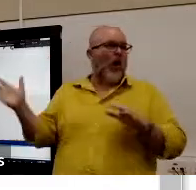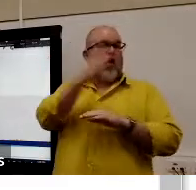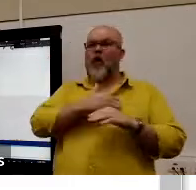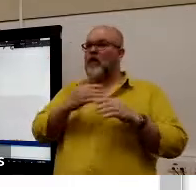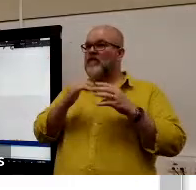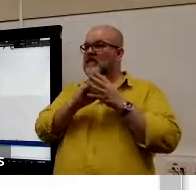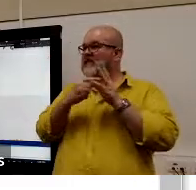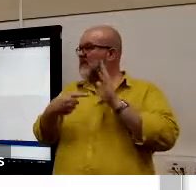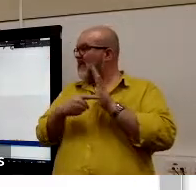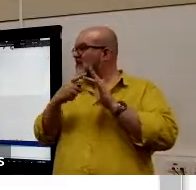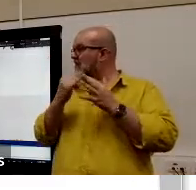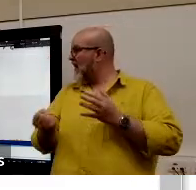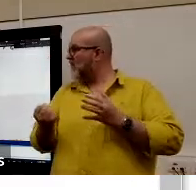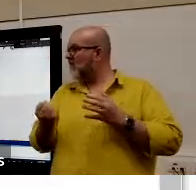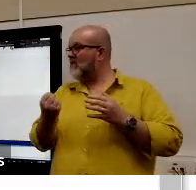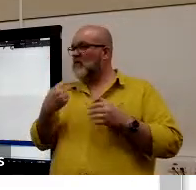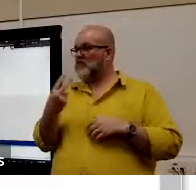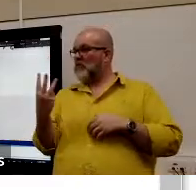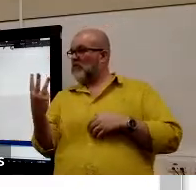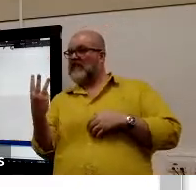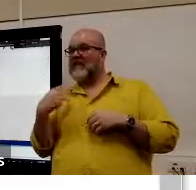I'm surprised not all states have a website only a couple of have a website.